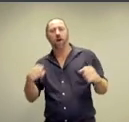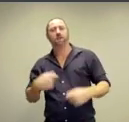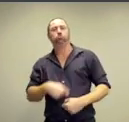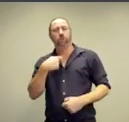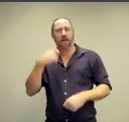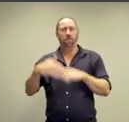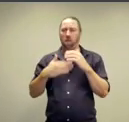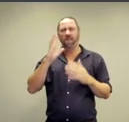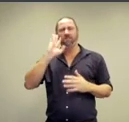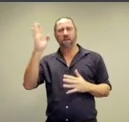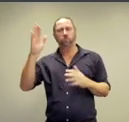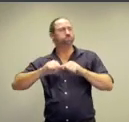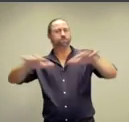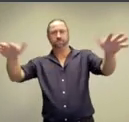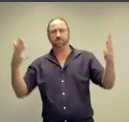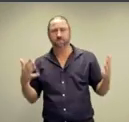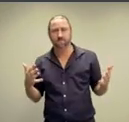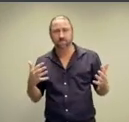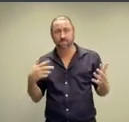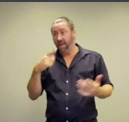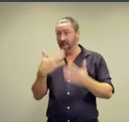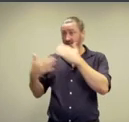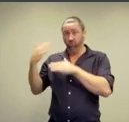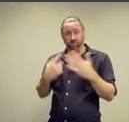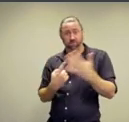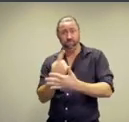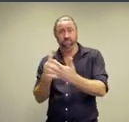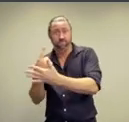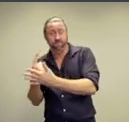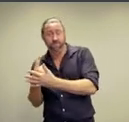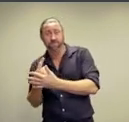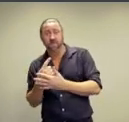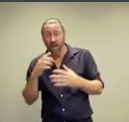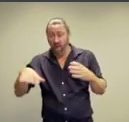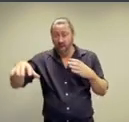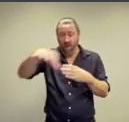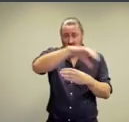This is what we might call another parallel history of the leather jacket. As it actually happens